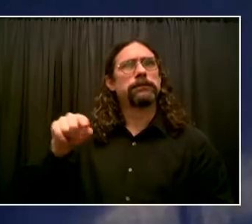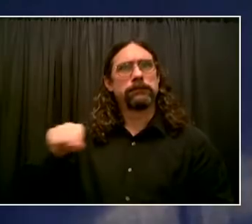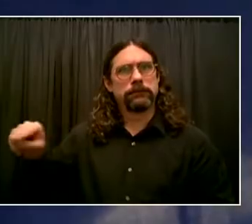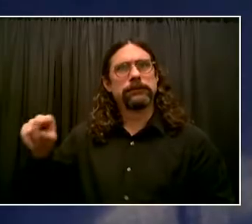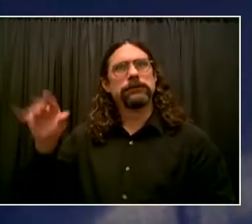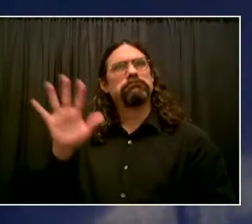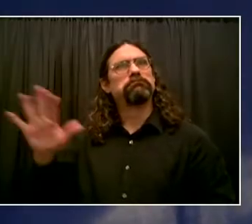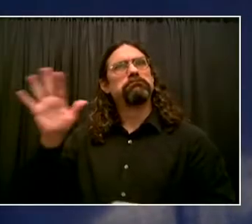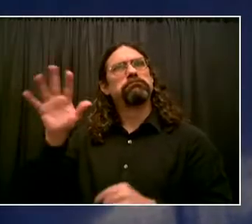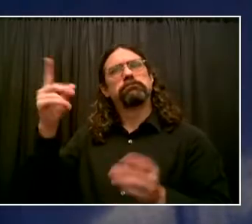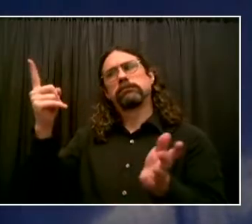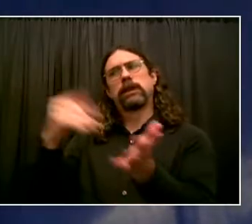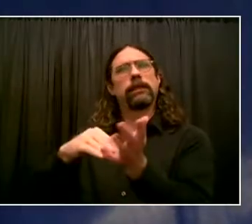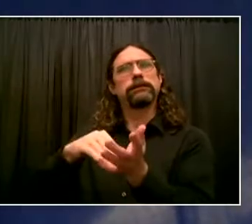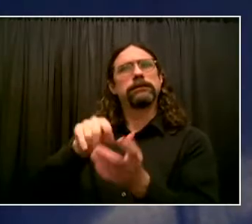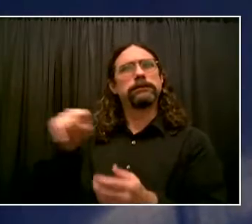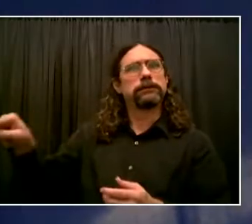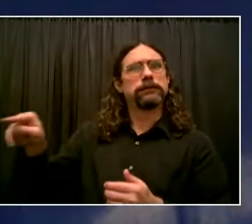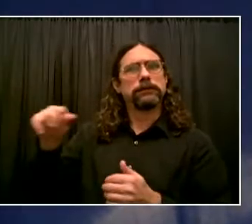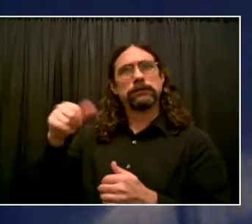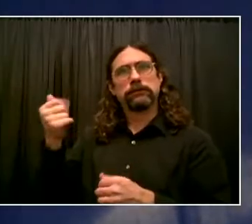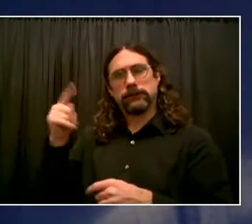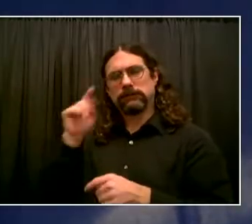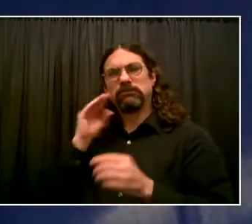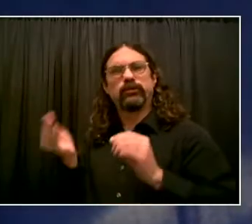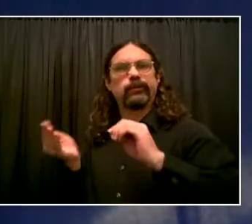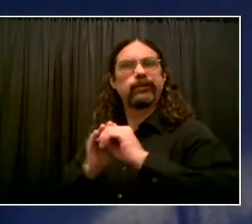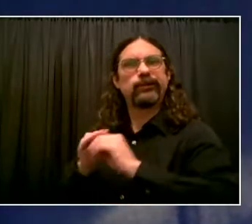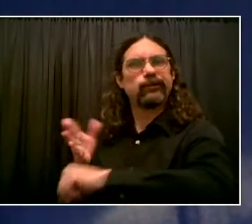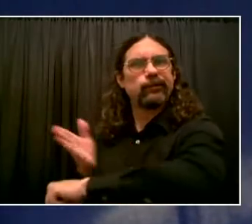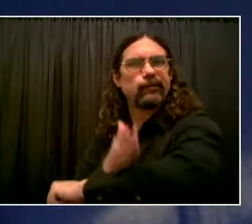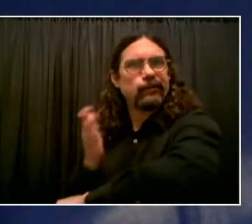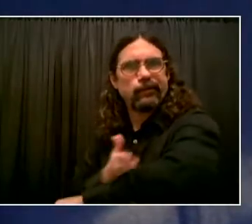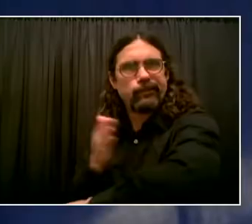1,662 UNITS IN